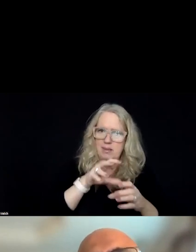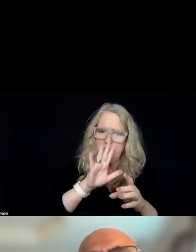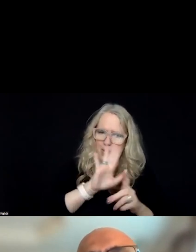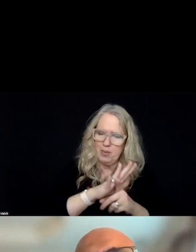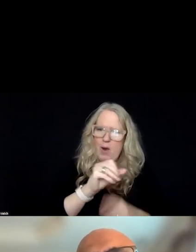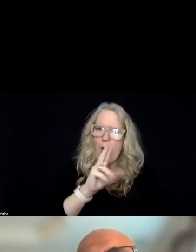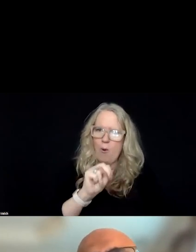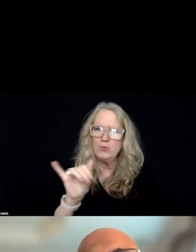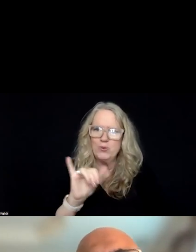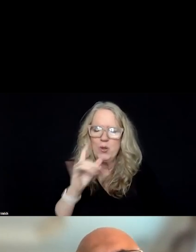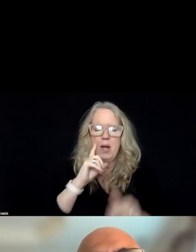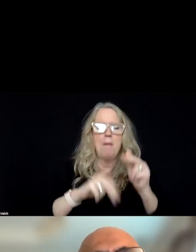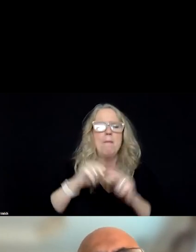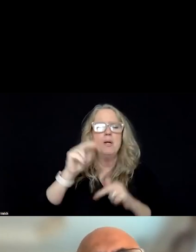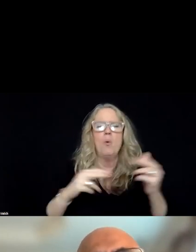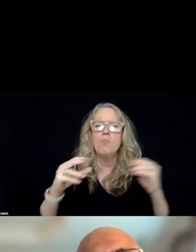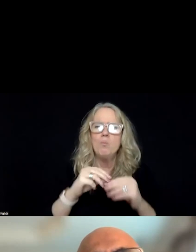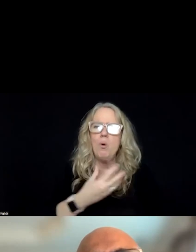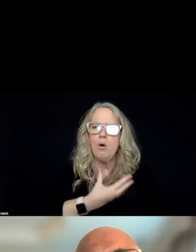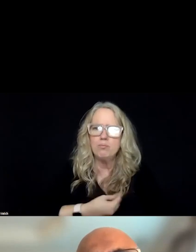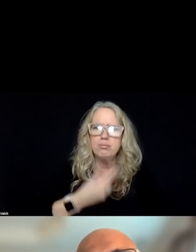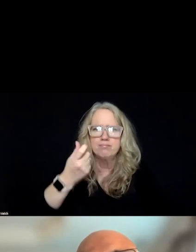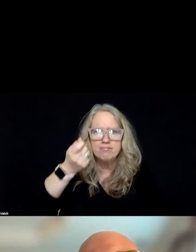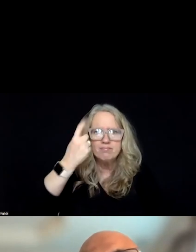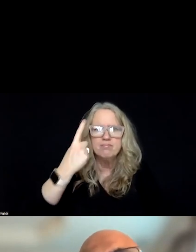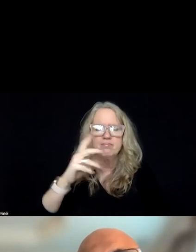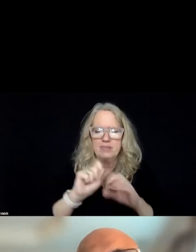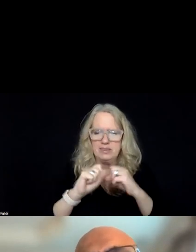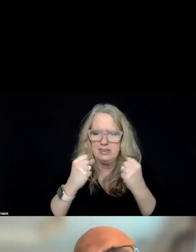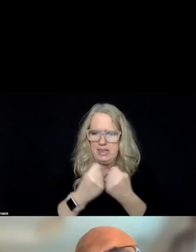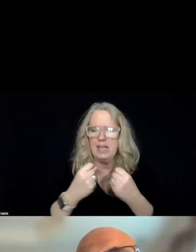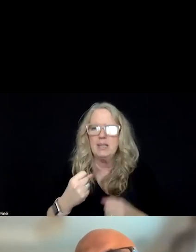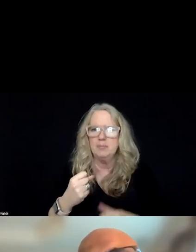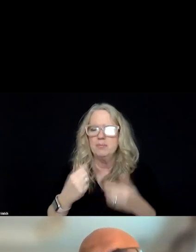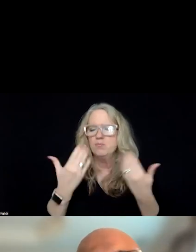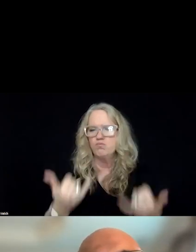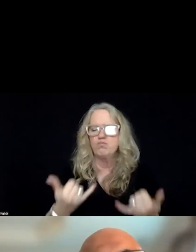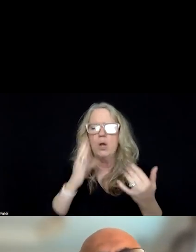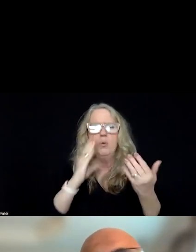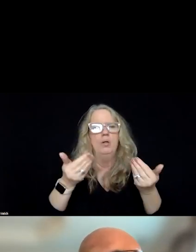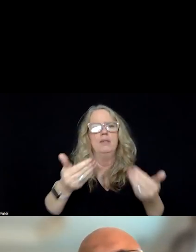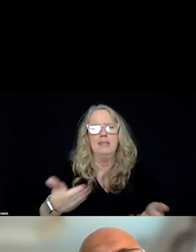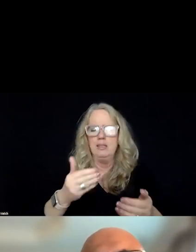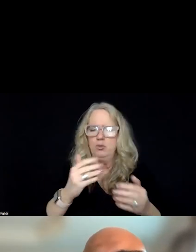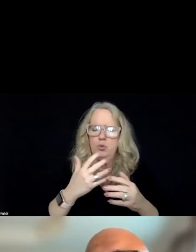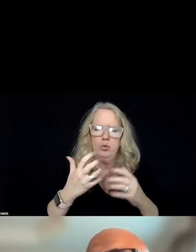IT IS ABOUT BUILDING A COMPASSIONATE AND UNDERSTANDING SOCIETY. SO LET'S CONTINUE TO BREAK DOWN BARRIERS AND CREATE OPPORTUNITIES